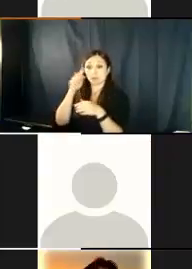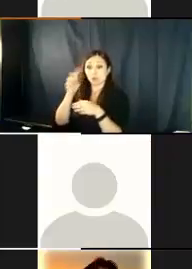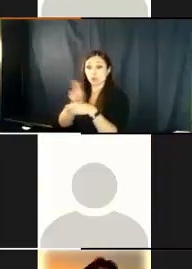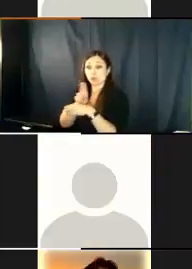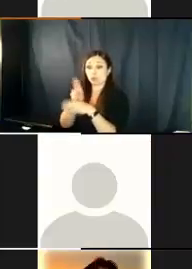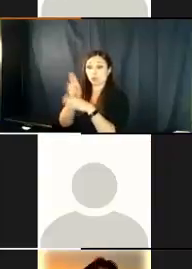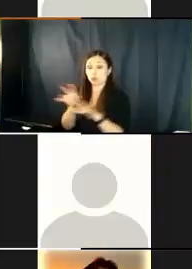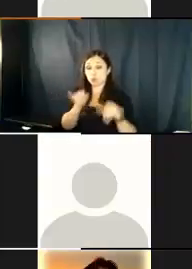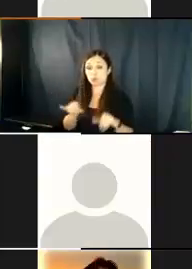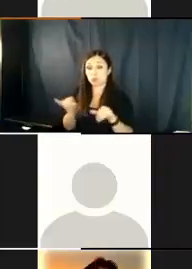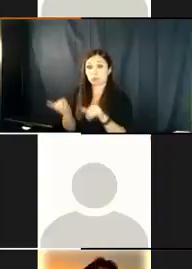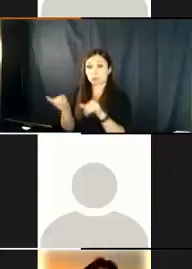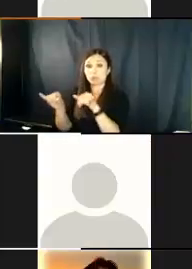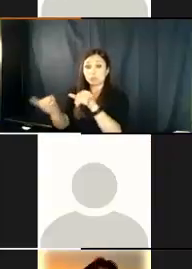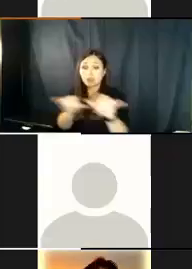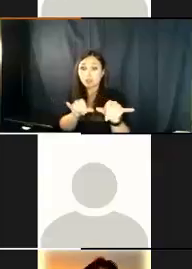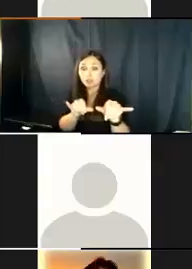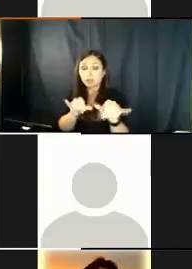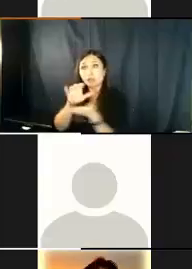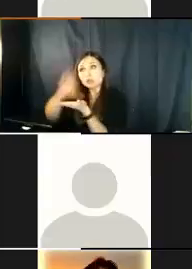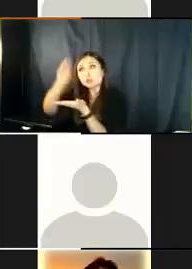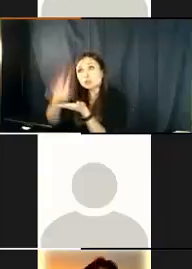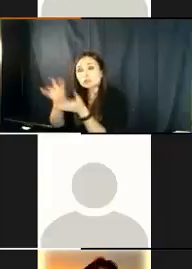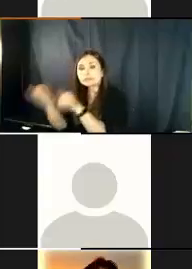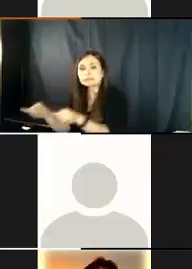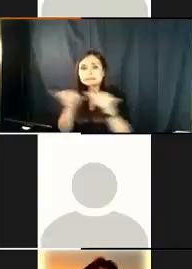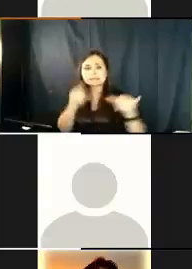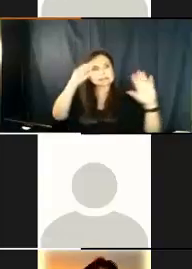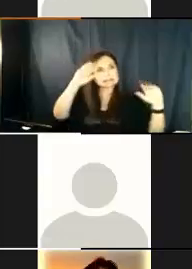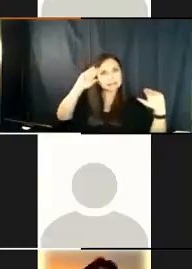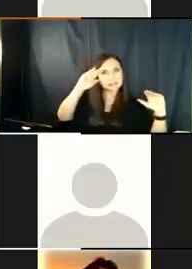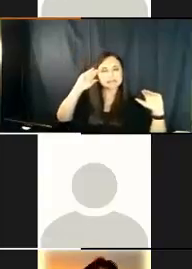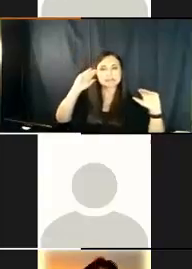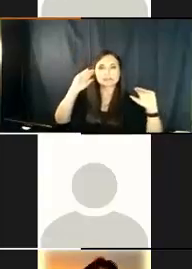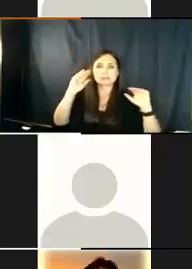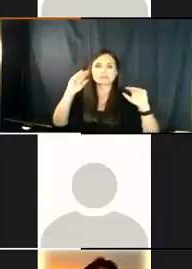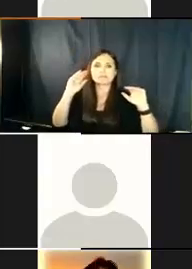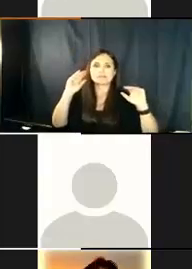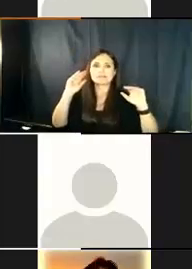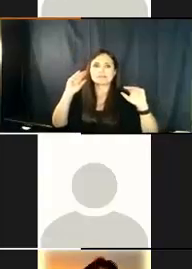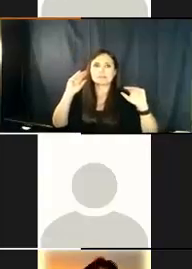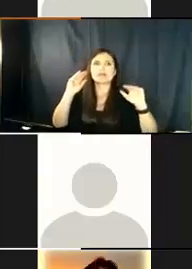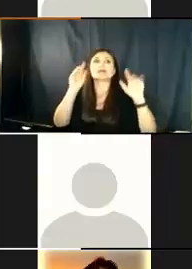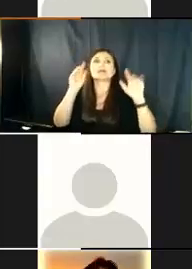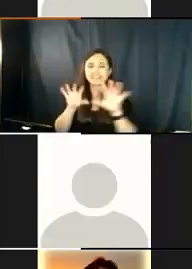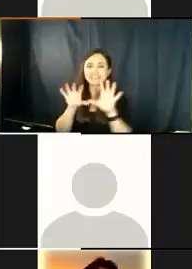And students would have the same expectation and the same set of tools as they move from